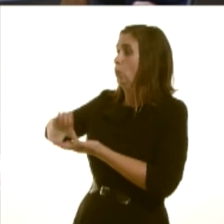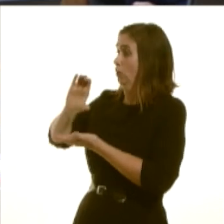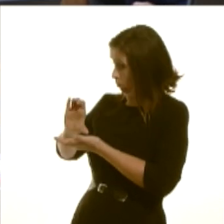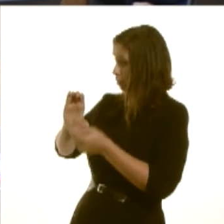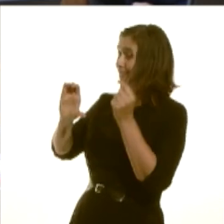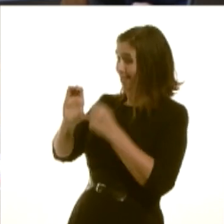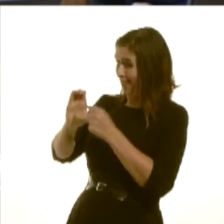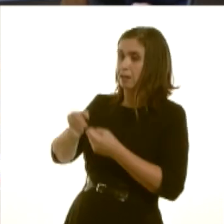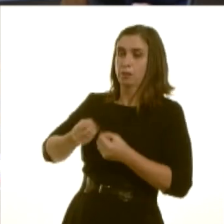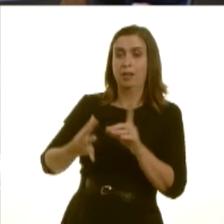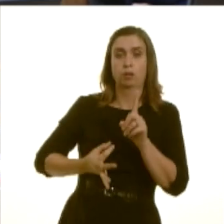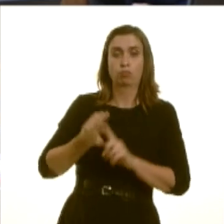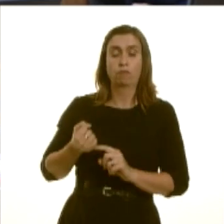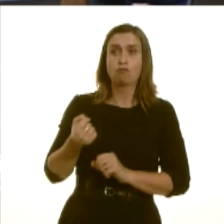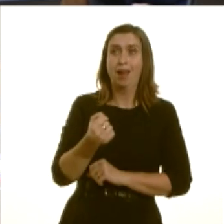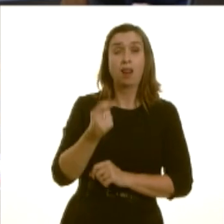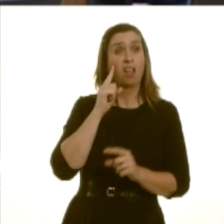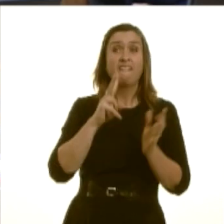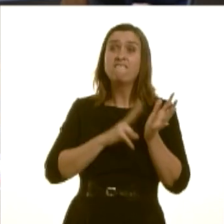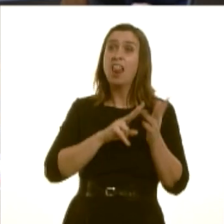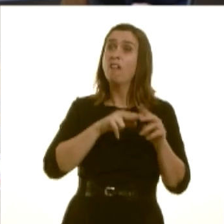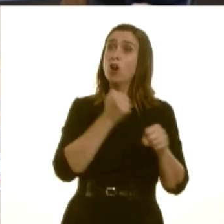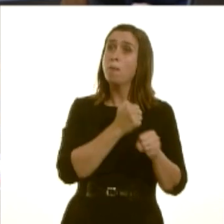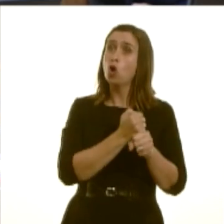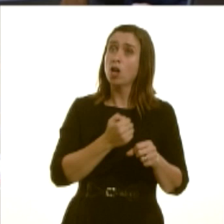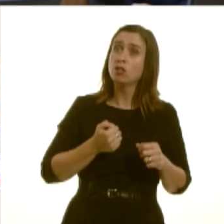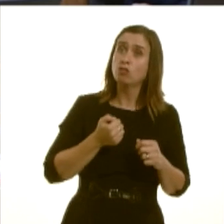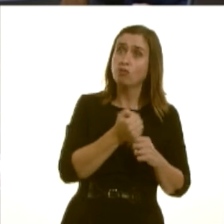if you look at what has happened with the Vale of Glamorgan line and after that with